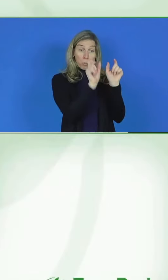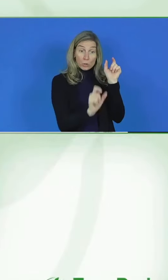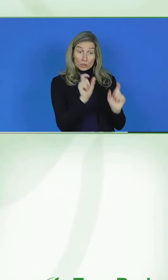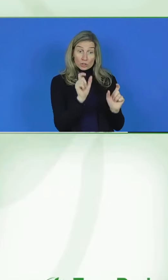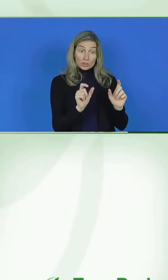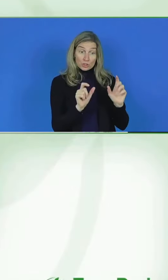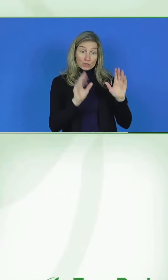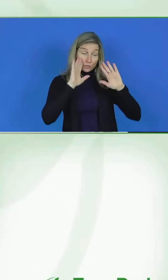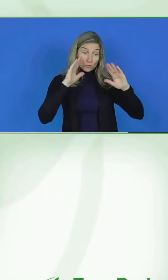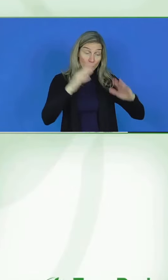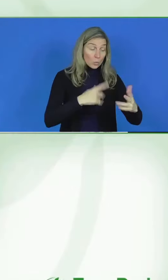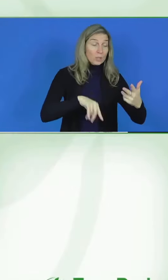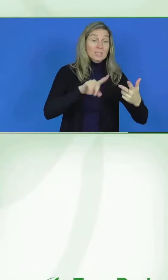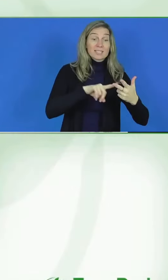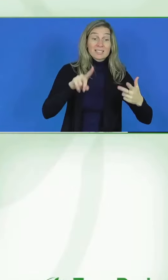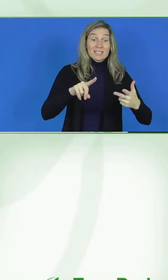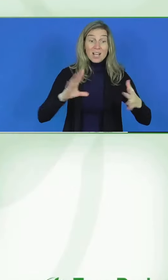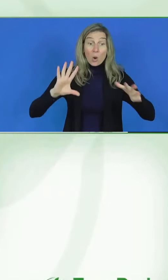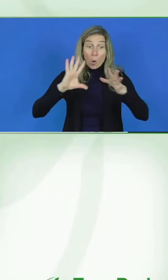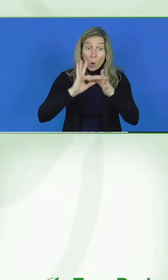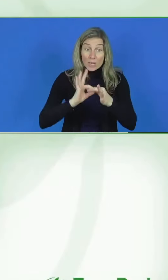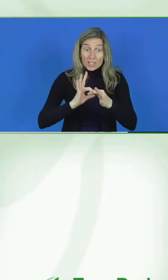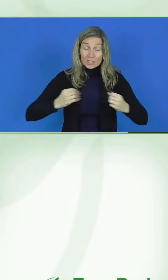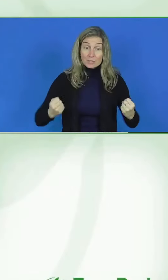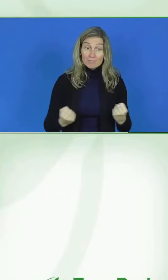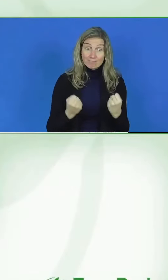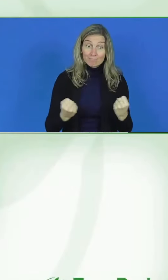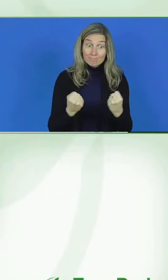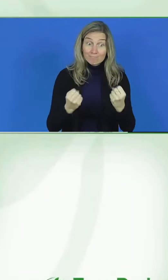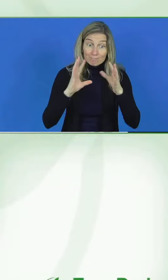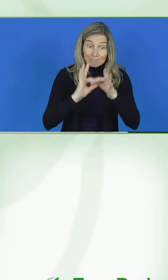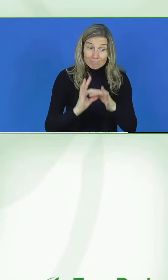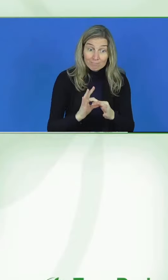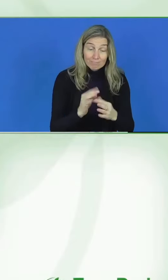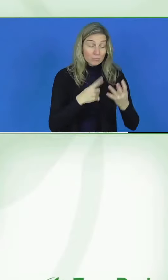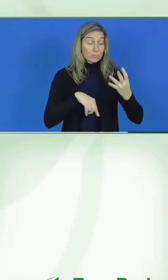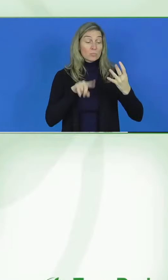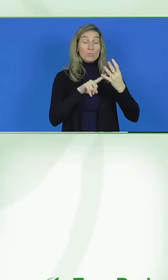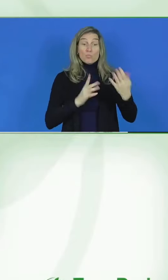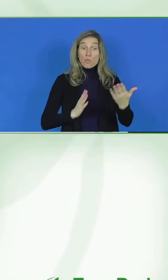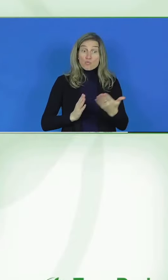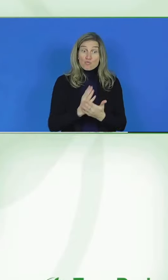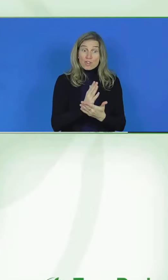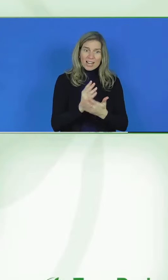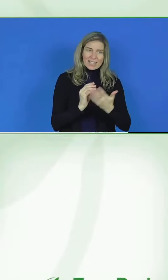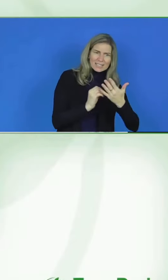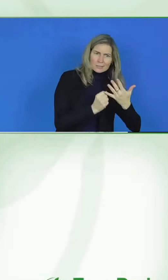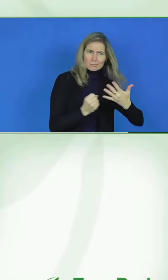We have to prioritise rights, choice, and control. It's really key.